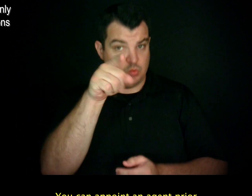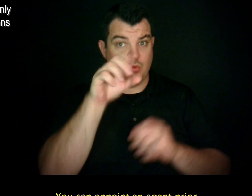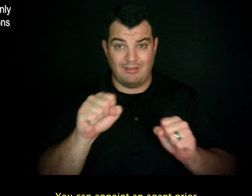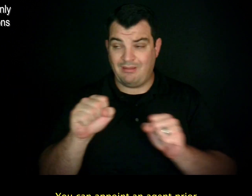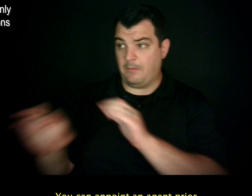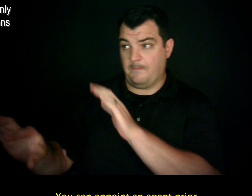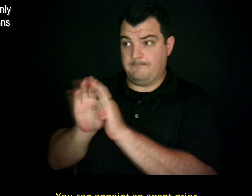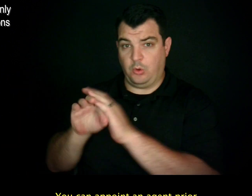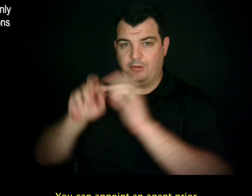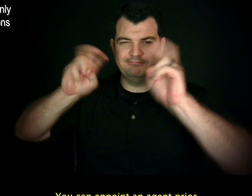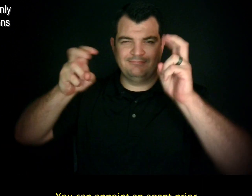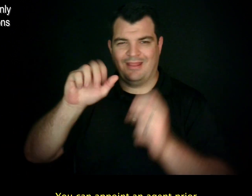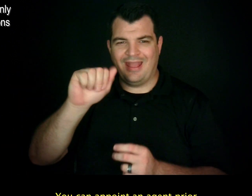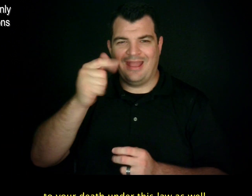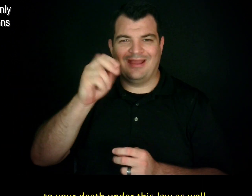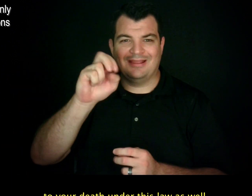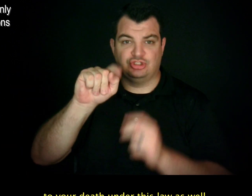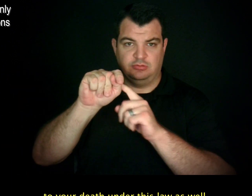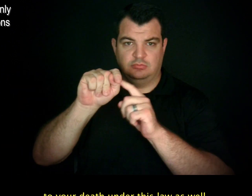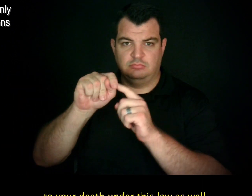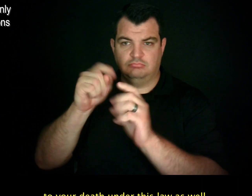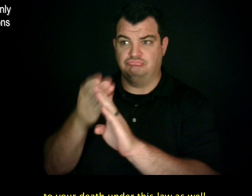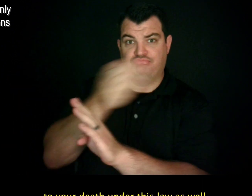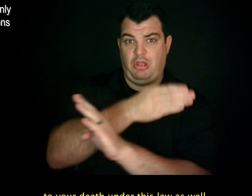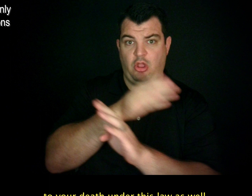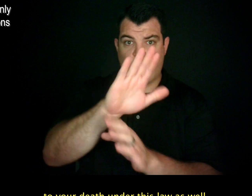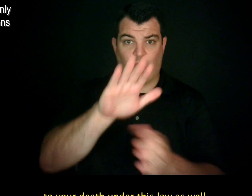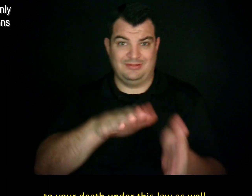You can appoint an agent prior to your death under this law as well.